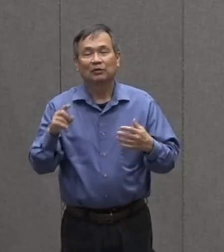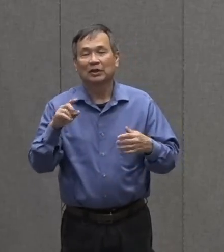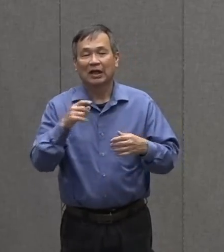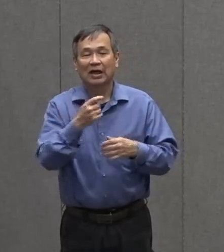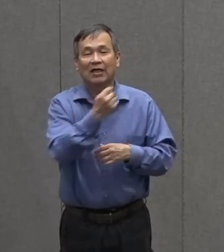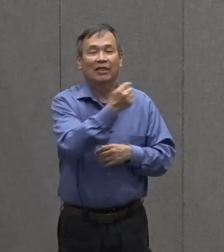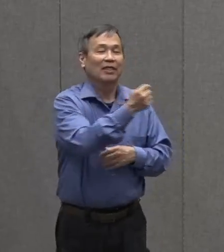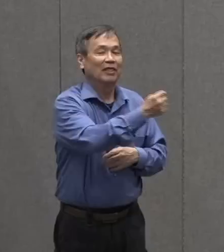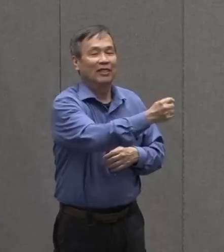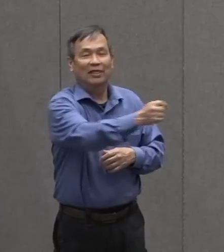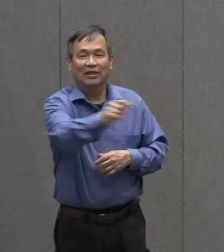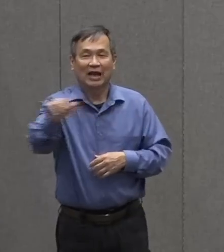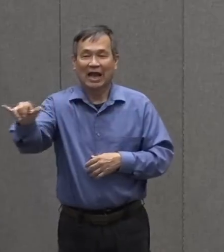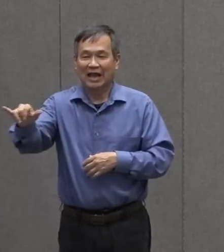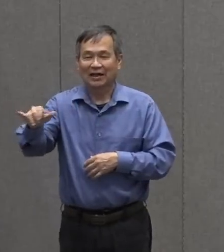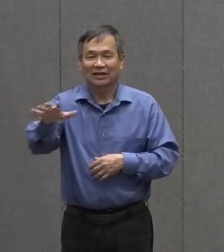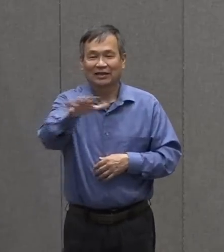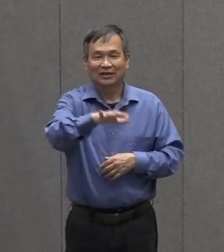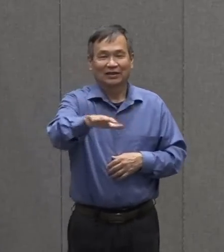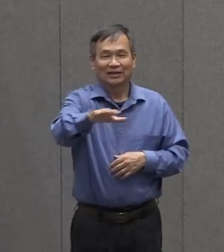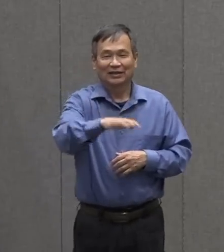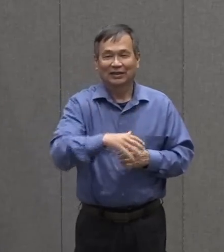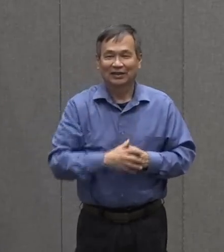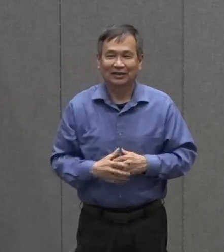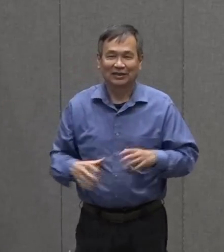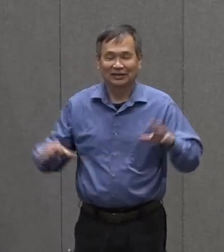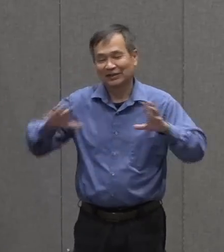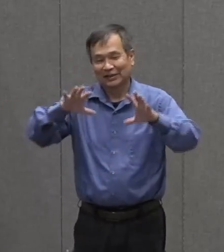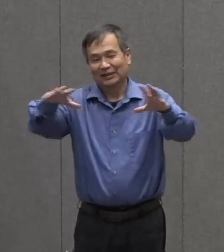Yes, you can see I like Star Trek. I like that word collective.